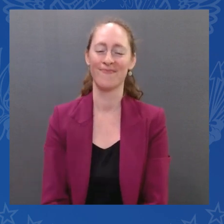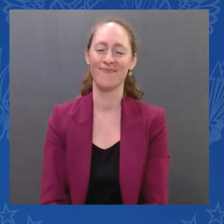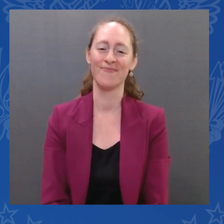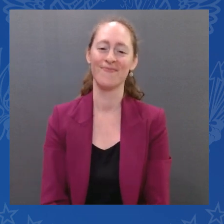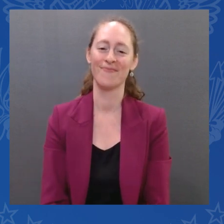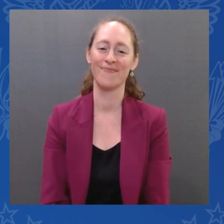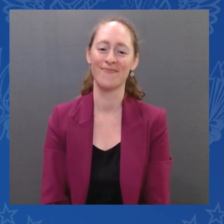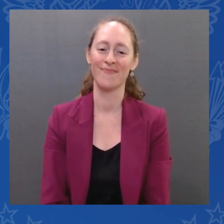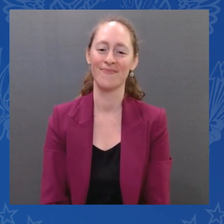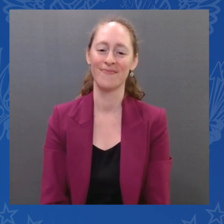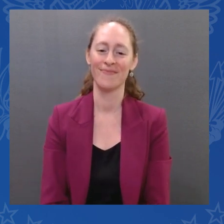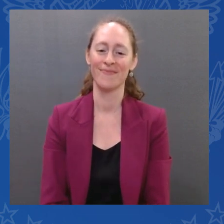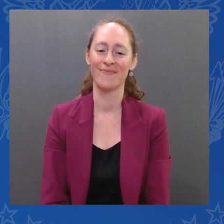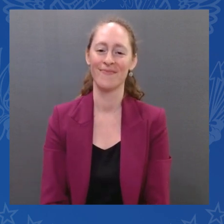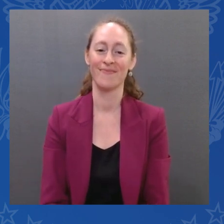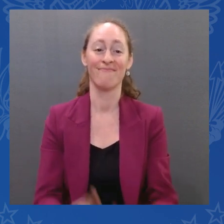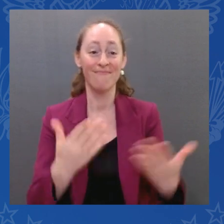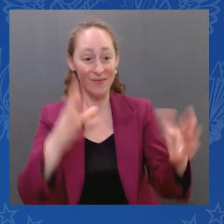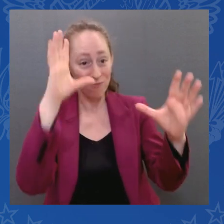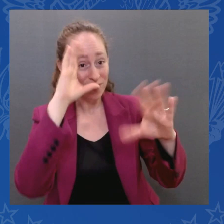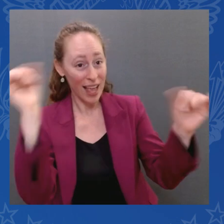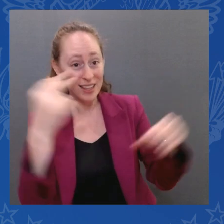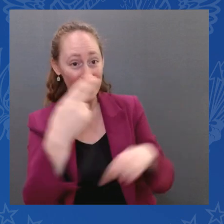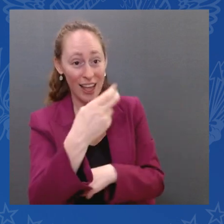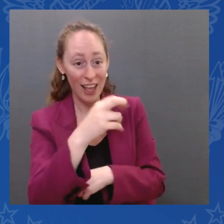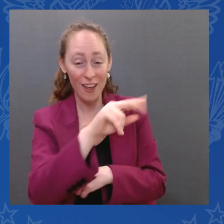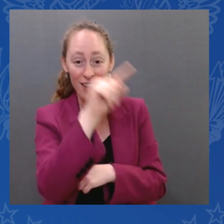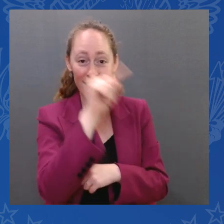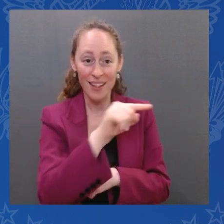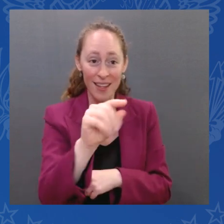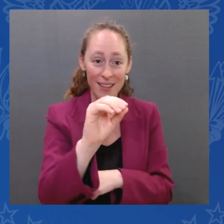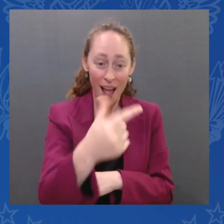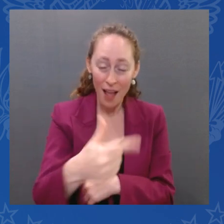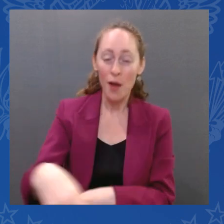it's an honor to once again stand with friends